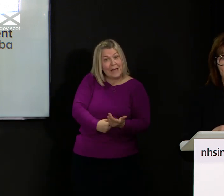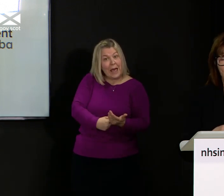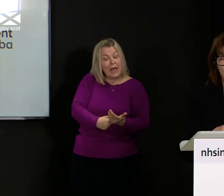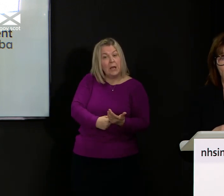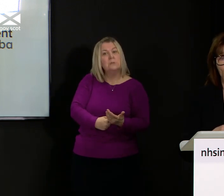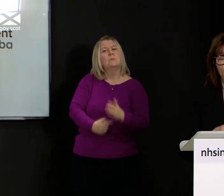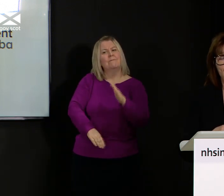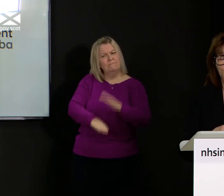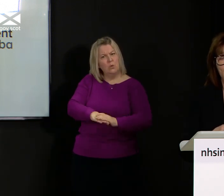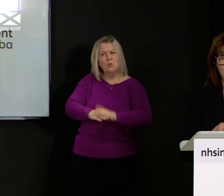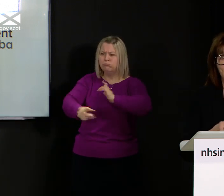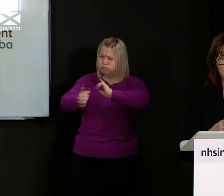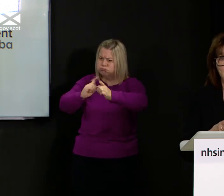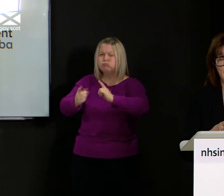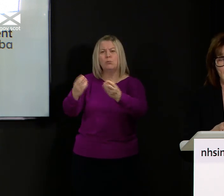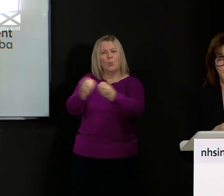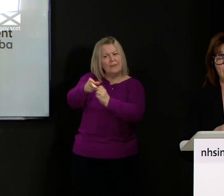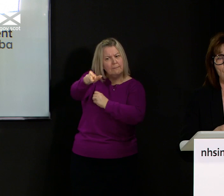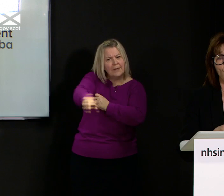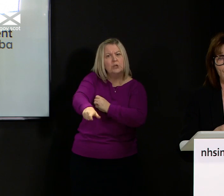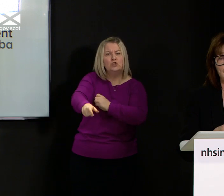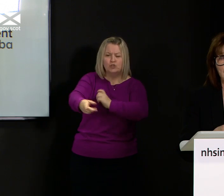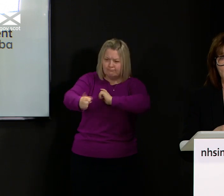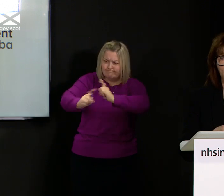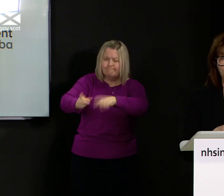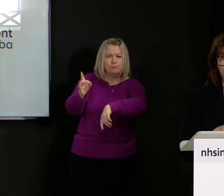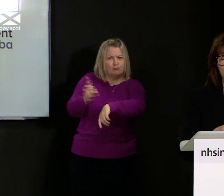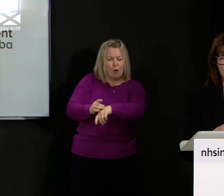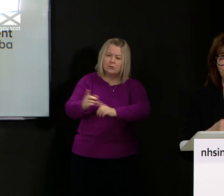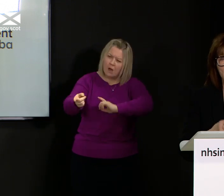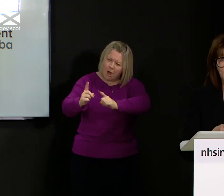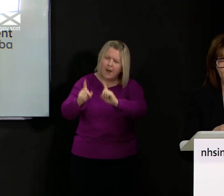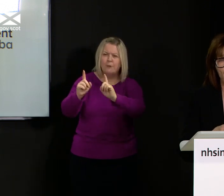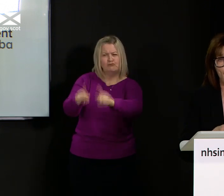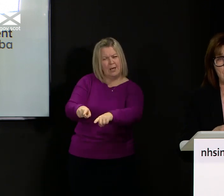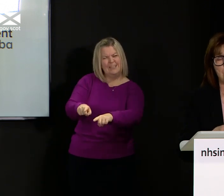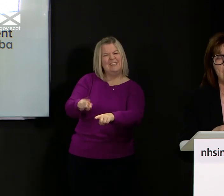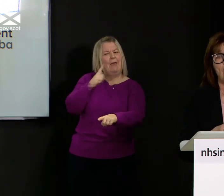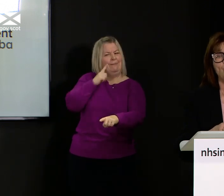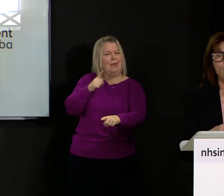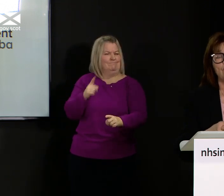patient involved so they understand what their situation is, the reason for that and what